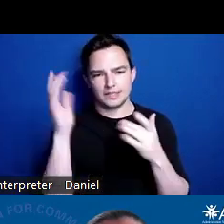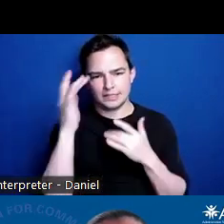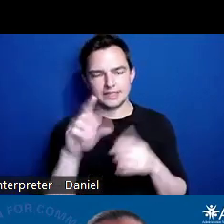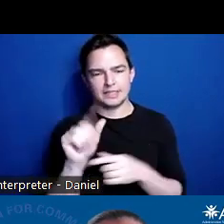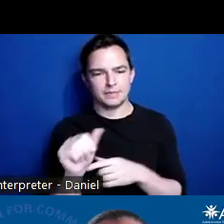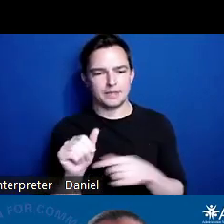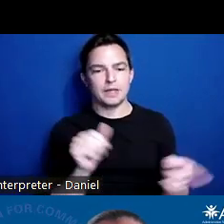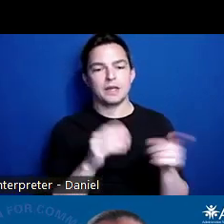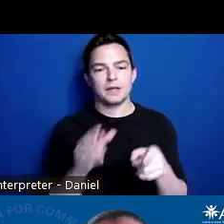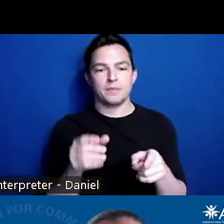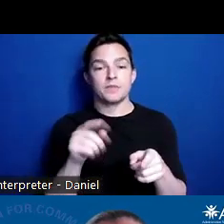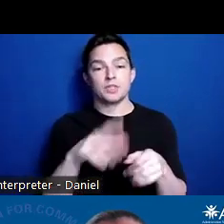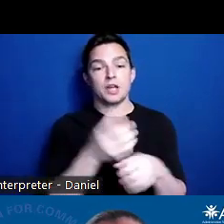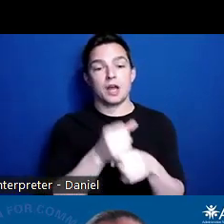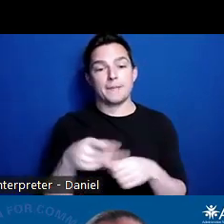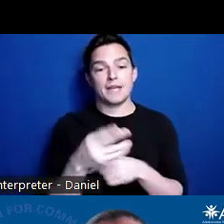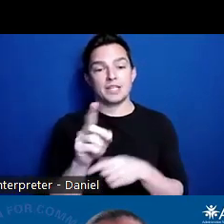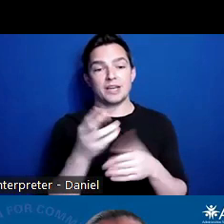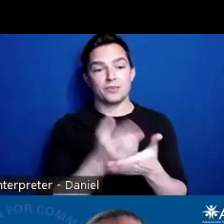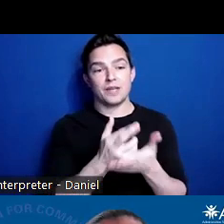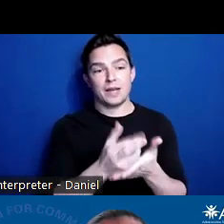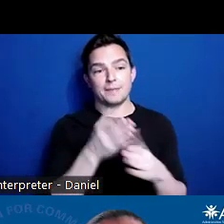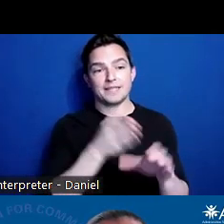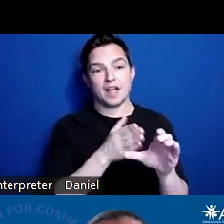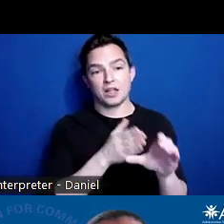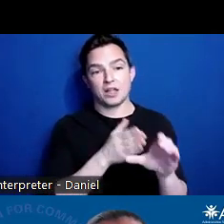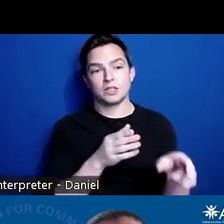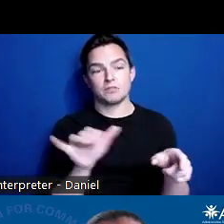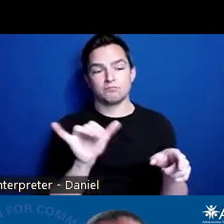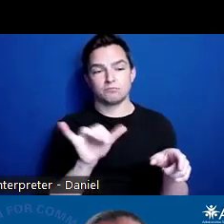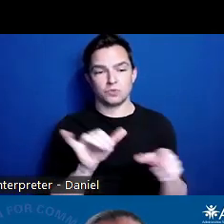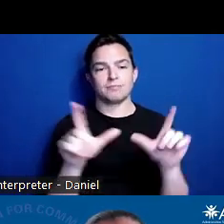She received her PhD in Rehabilitation Psychology and is also a licensed psychologist